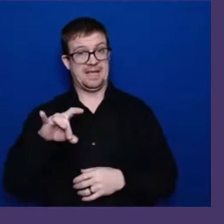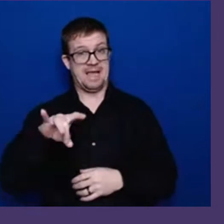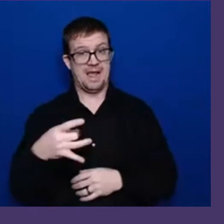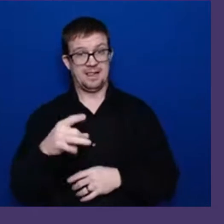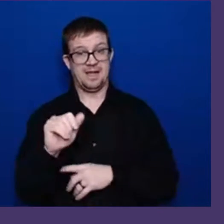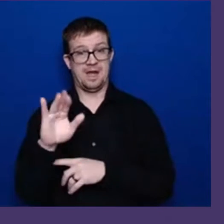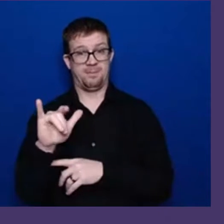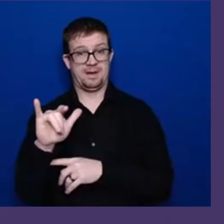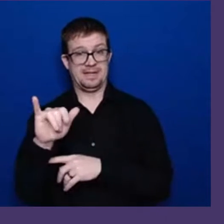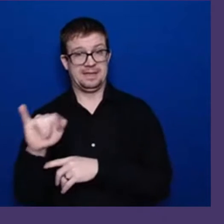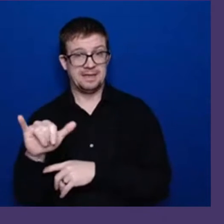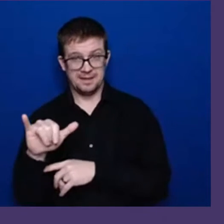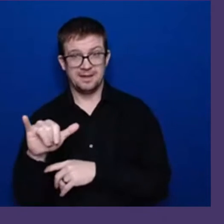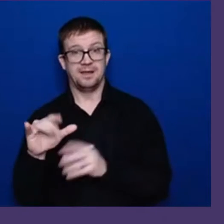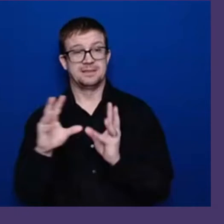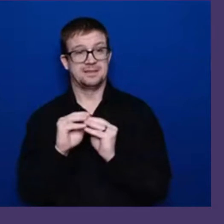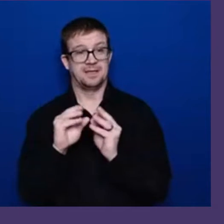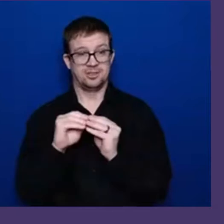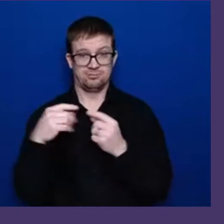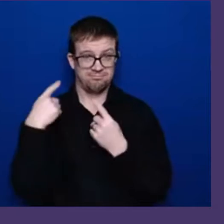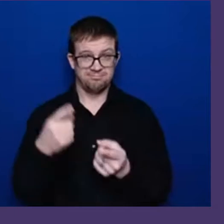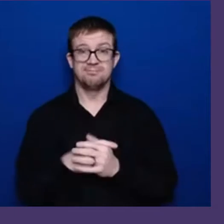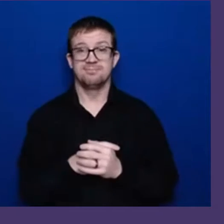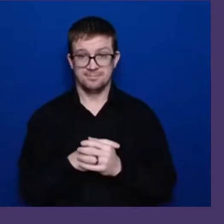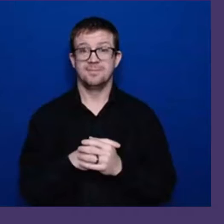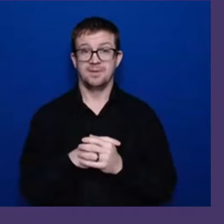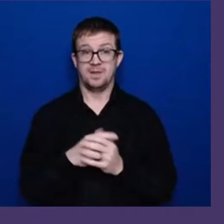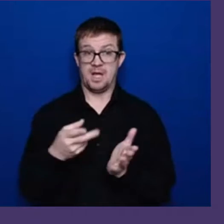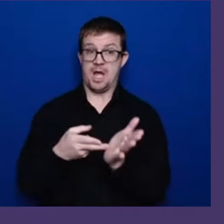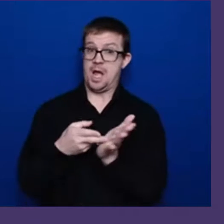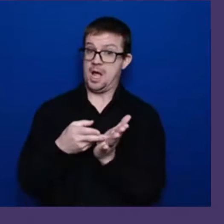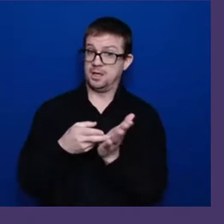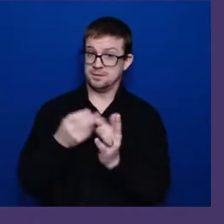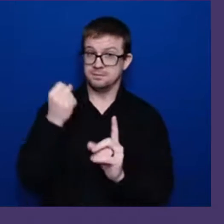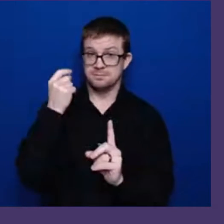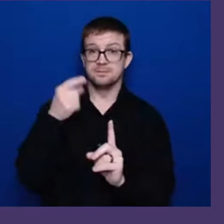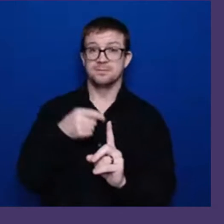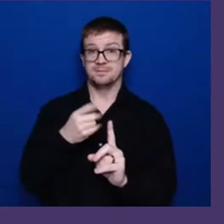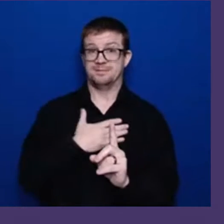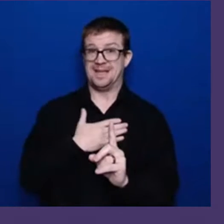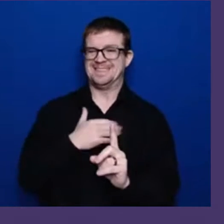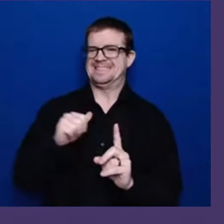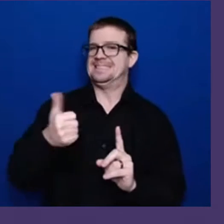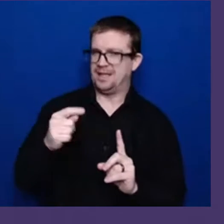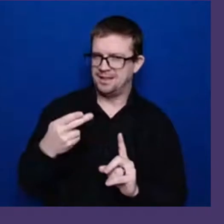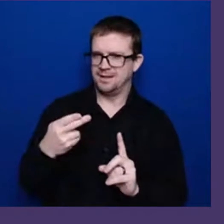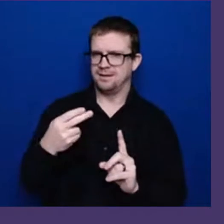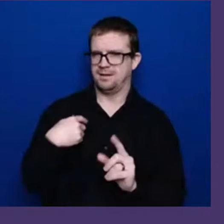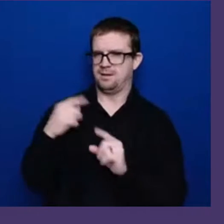but honestly, this is my 10th that I've attended. Jenny Lay-Flurrie: Hold on. Jessica Rafuse: I know.